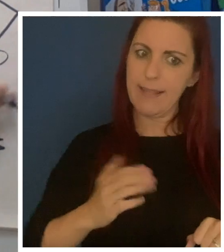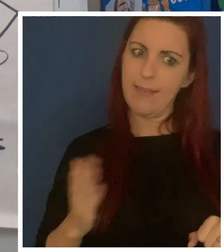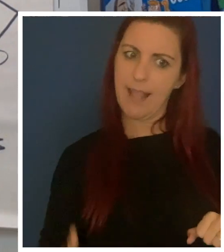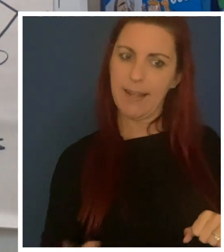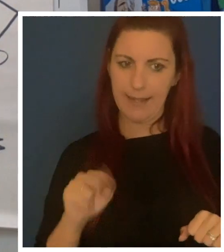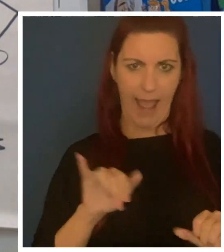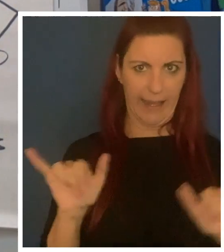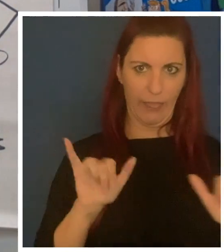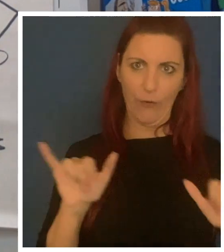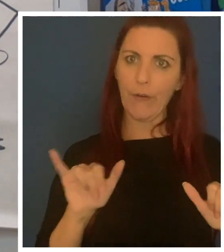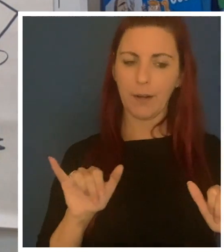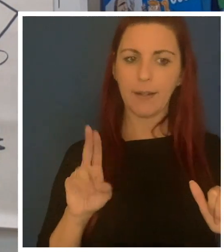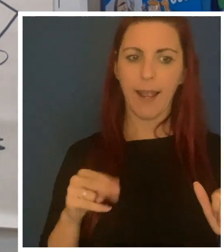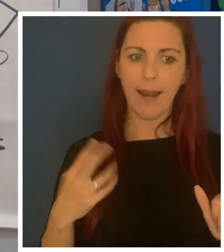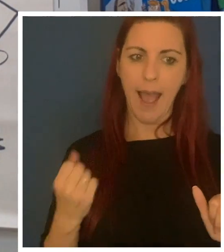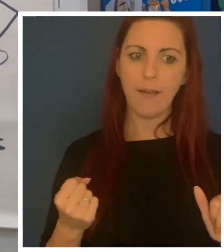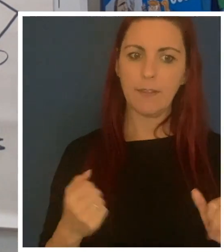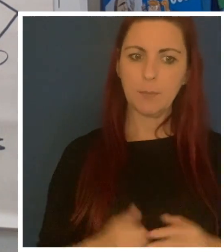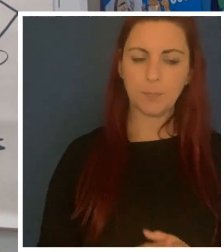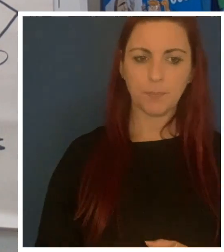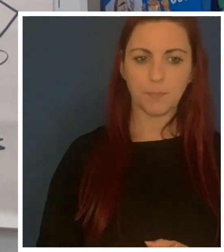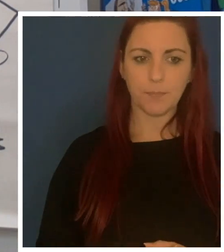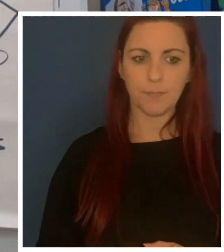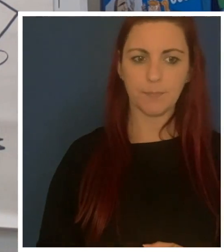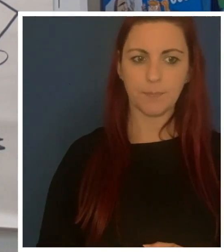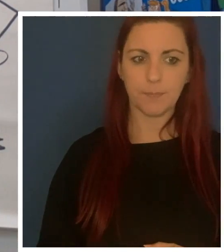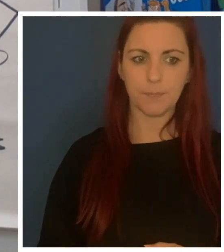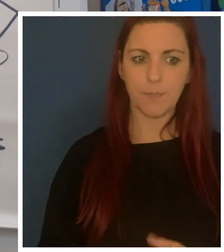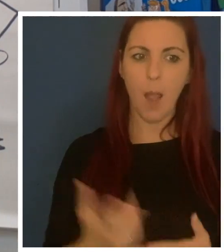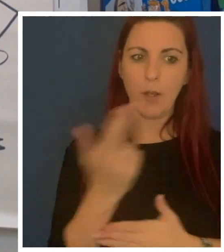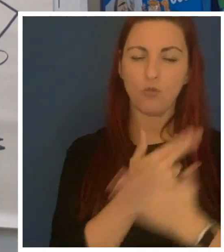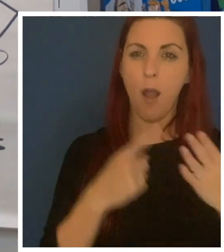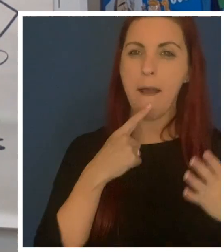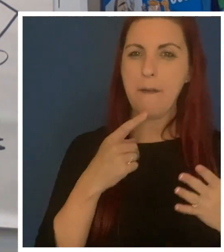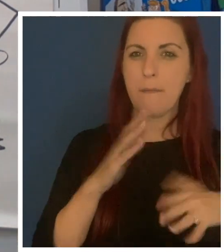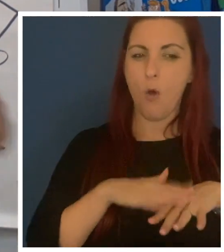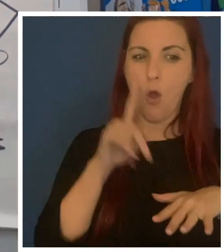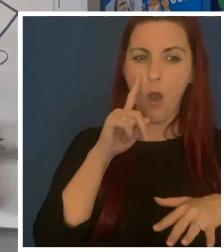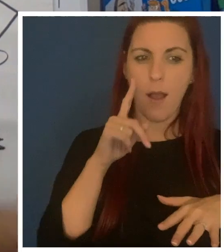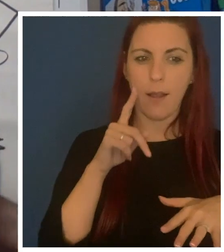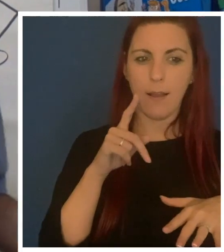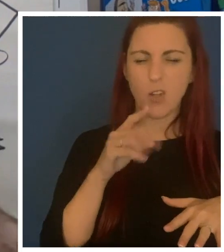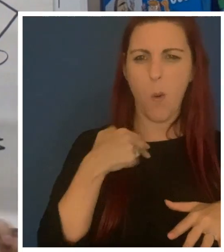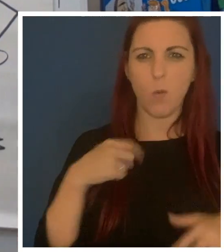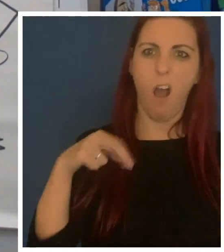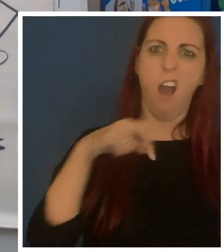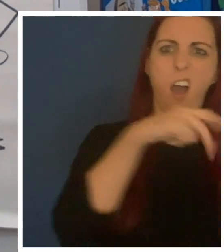draw the tail on the other side if I wanted to, but I'll draw it over here because this is closer to me and I'm too lazy to walk all the other way over to the other